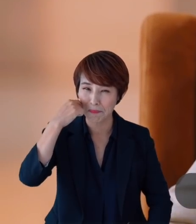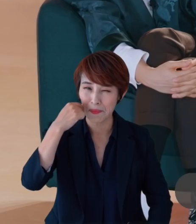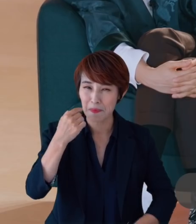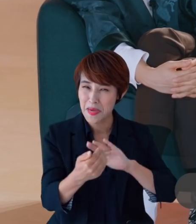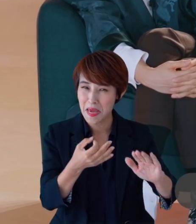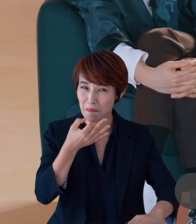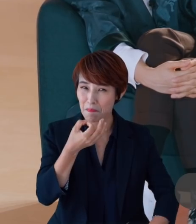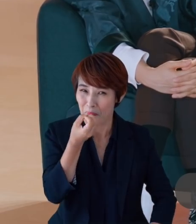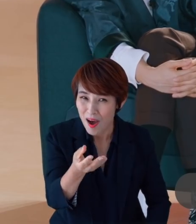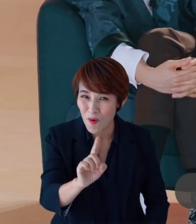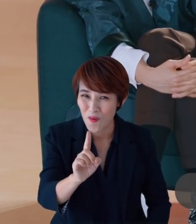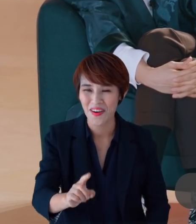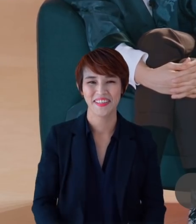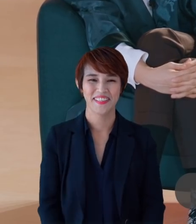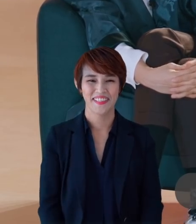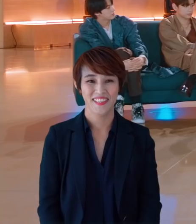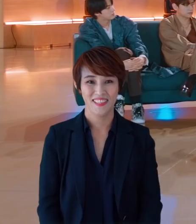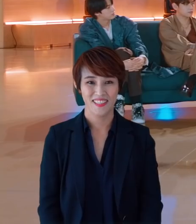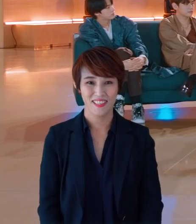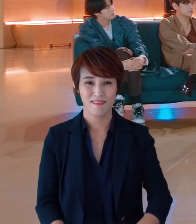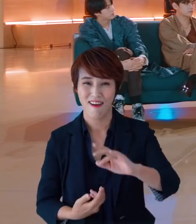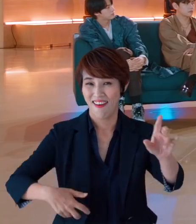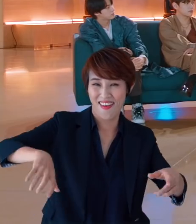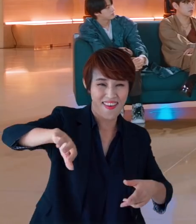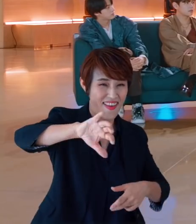j-hope: Can’t you get the vibe if you look at us? Jung Kook: What does it remind you of?